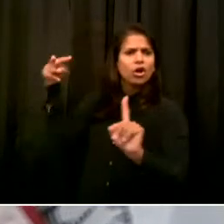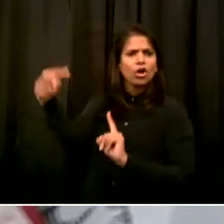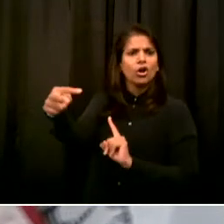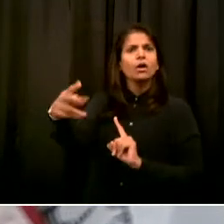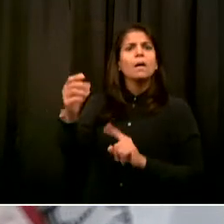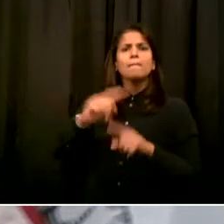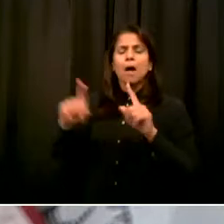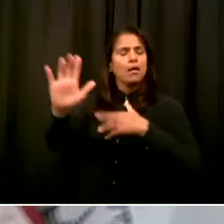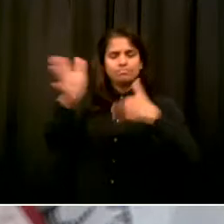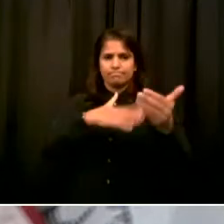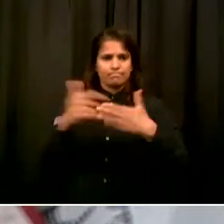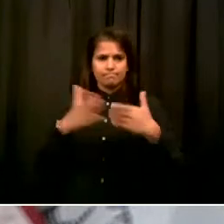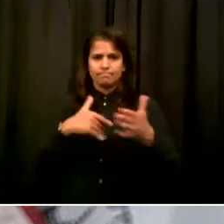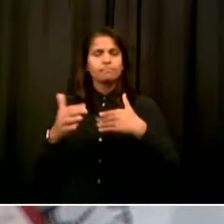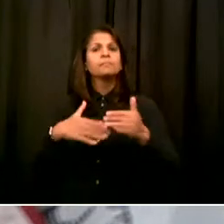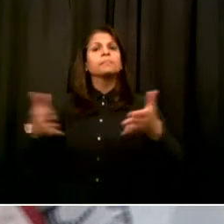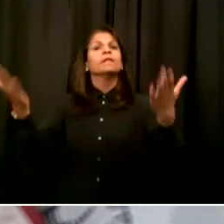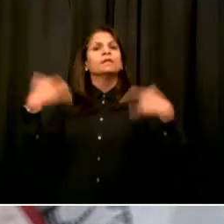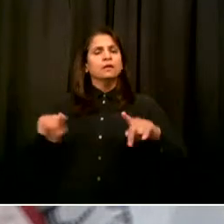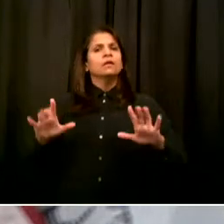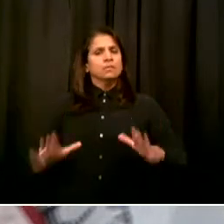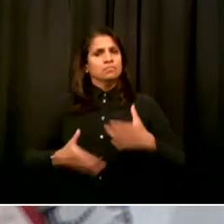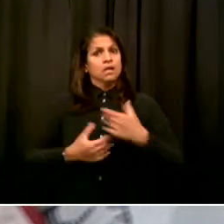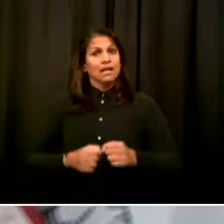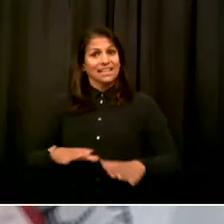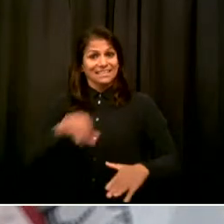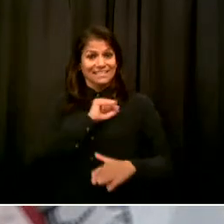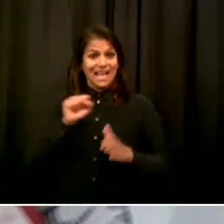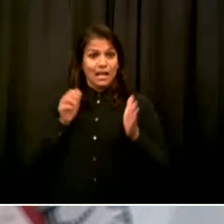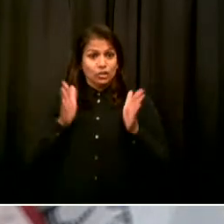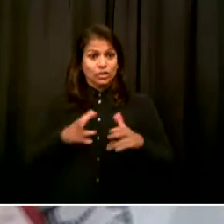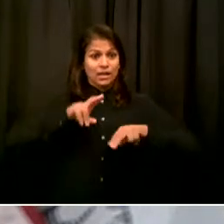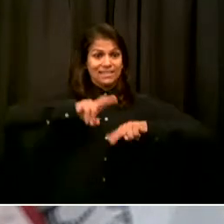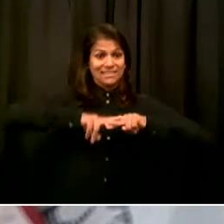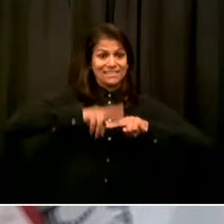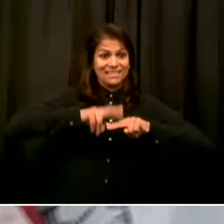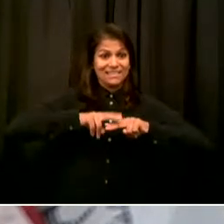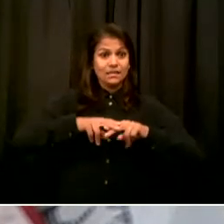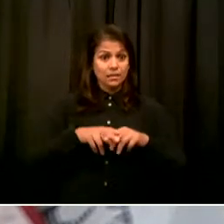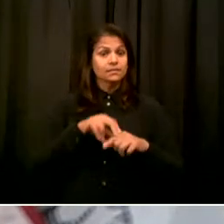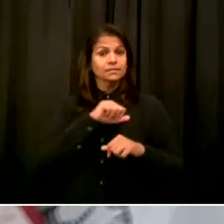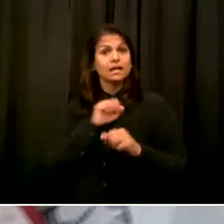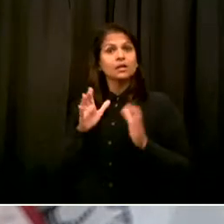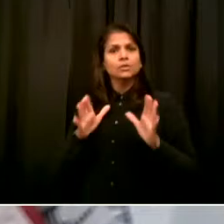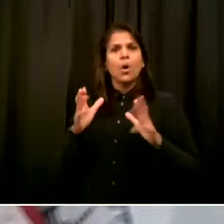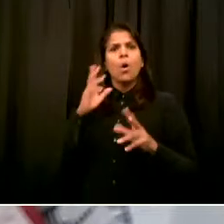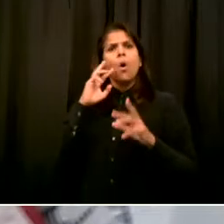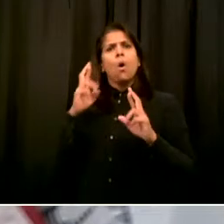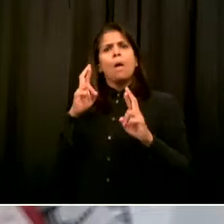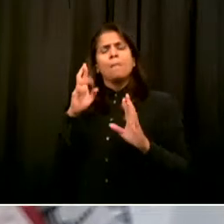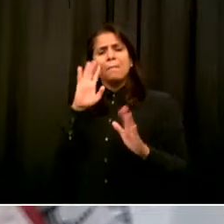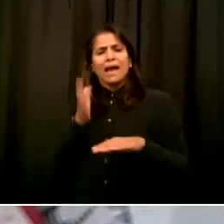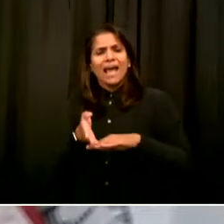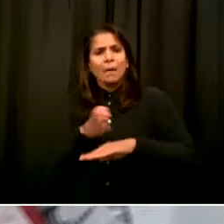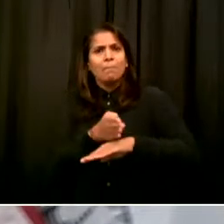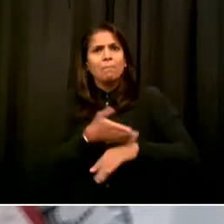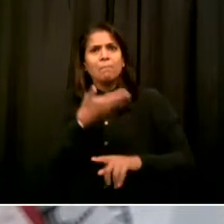TWO SPECIAL LEXINGTON GEORGIA IN JANUARY. WHAT APPEARS TO BE THHCE ASE RIGHT NOW IS S THE U.